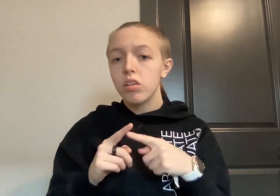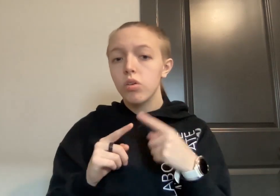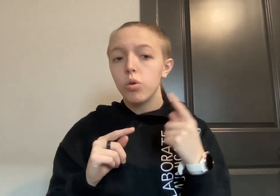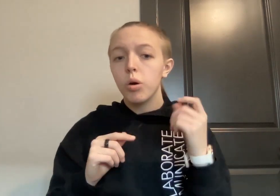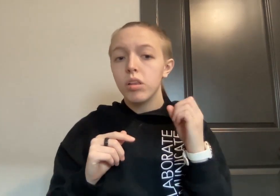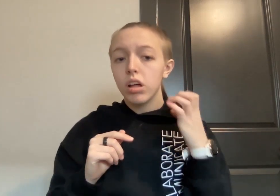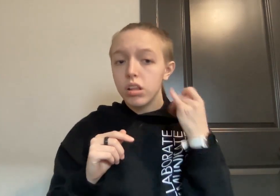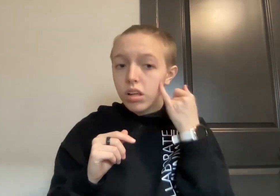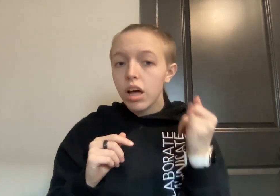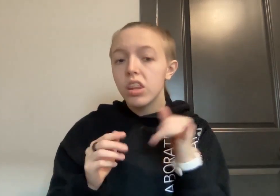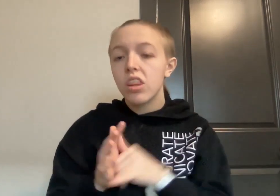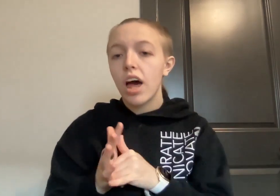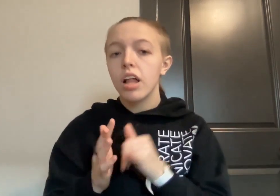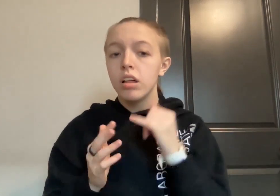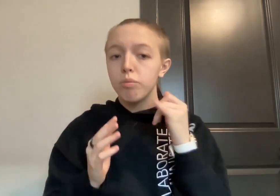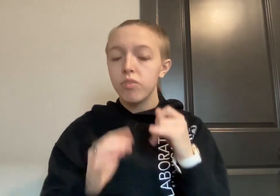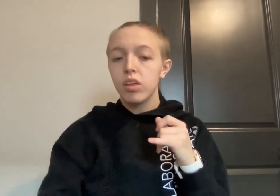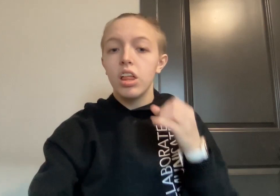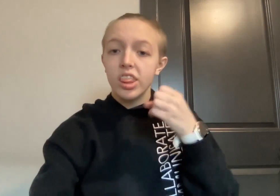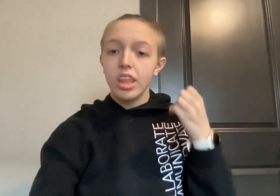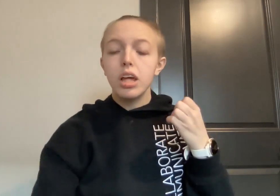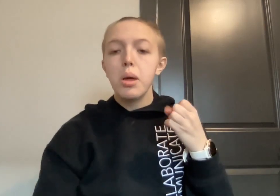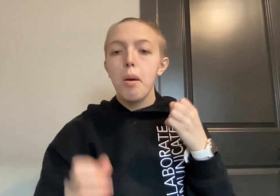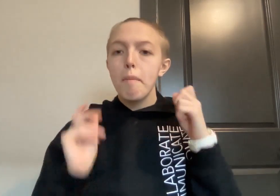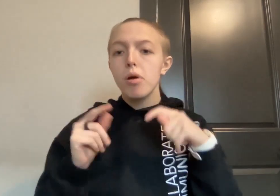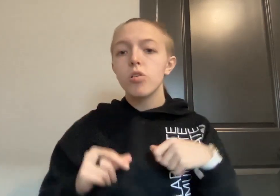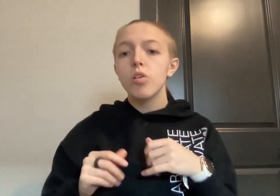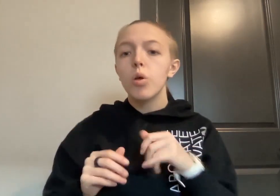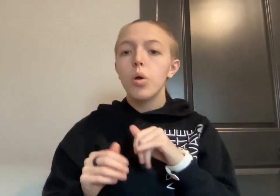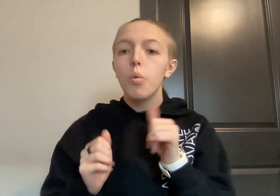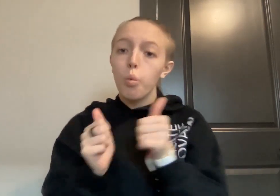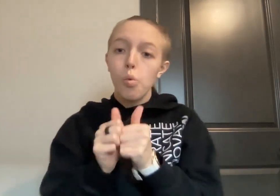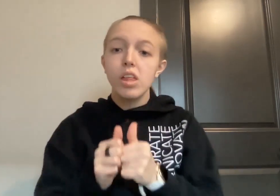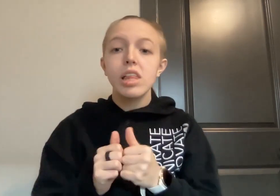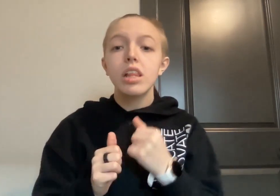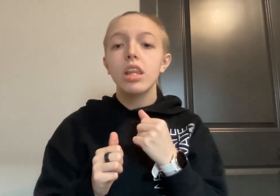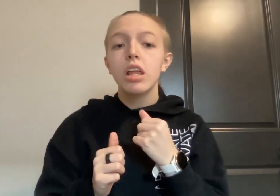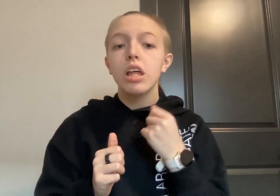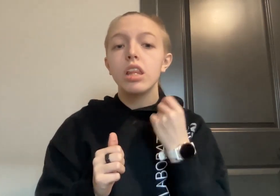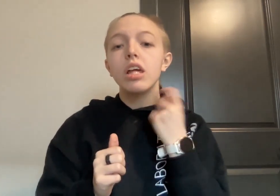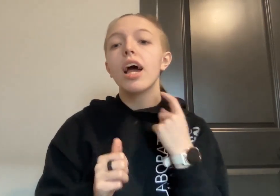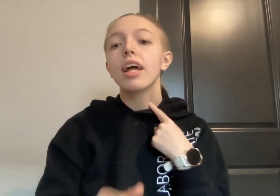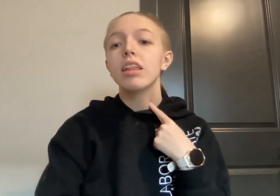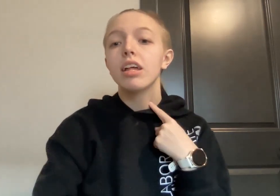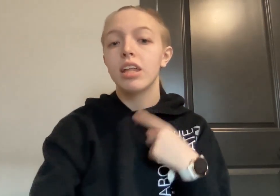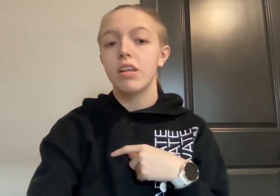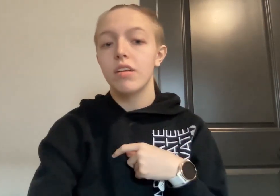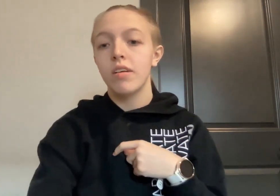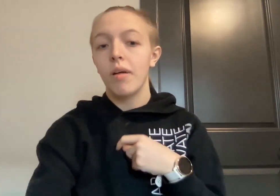to the idea that the person with the accent